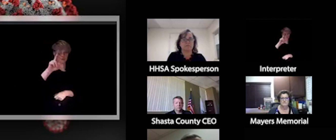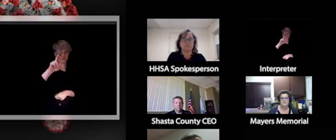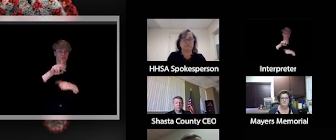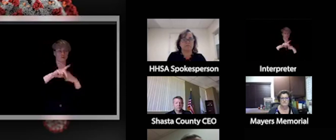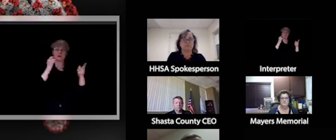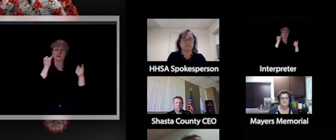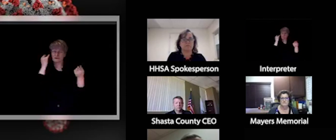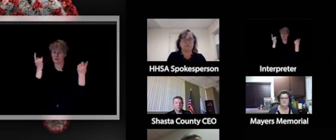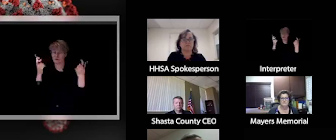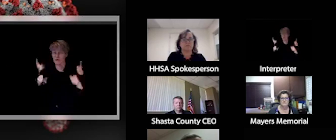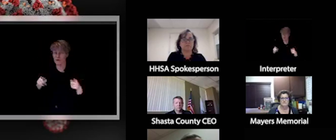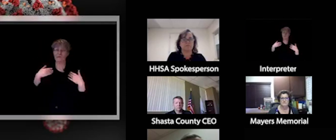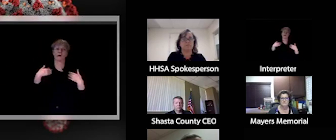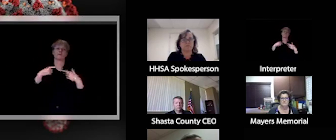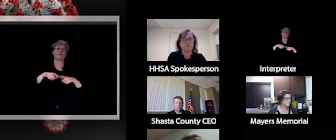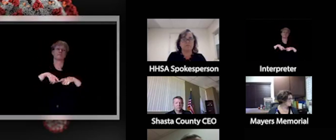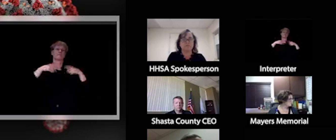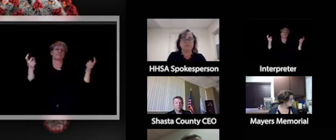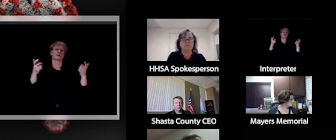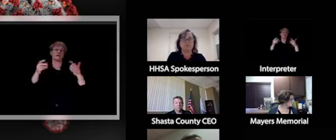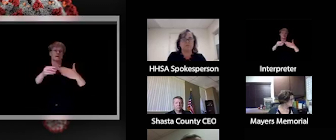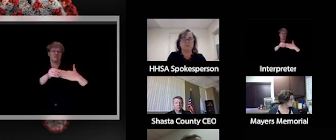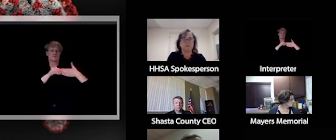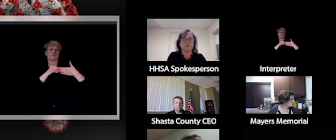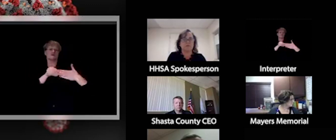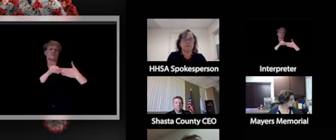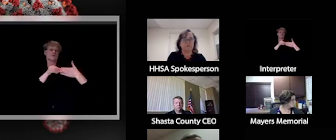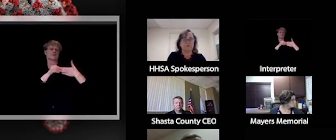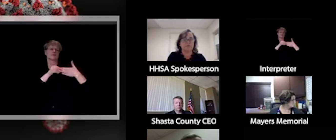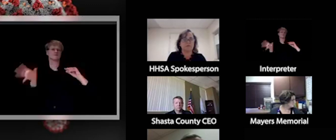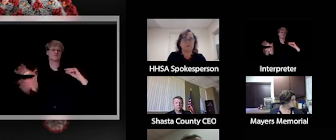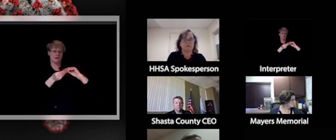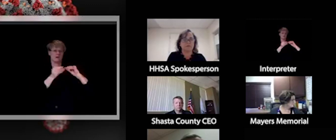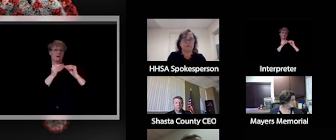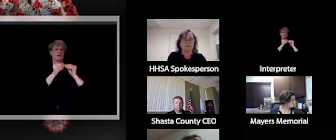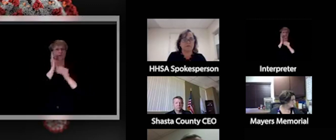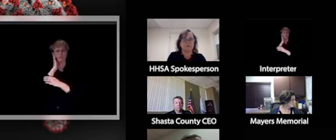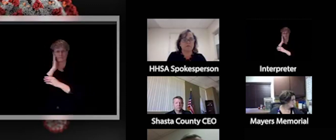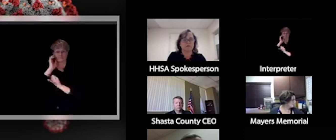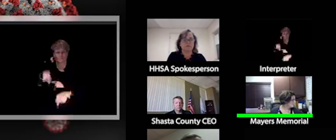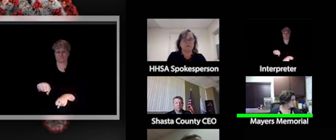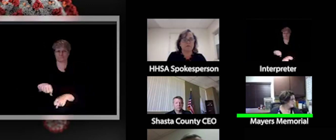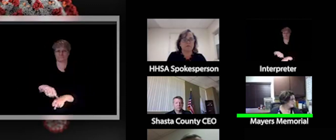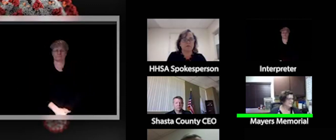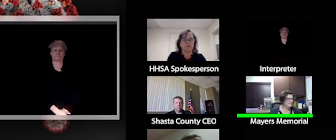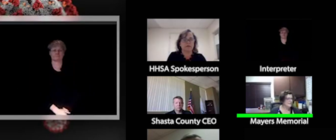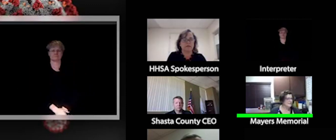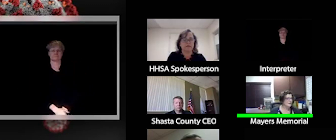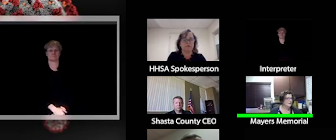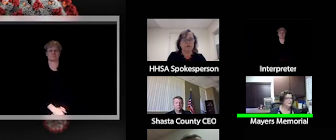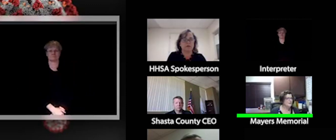to flex up. Alright, thank you Mark.